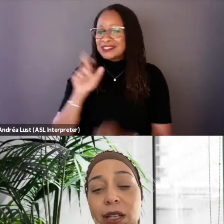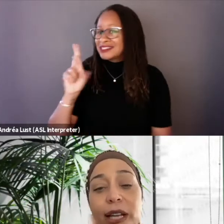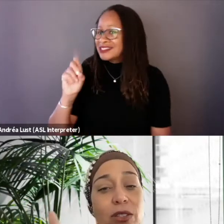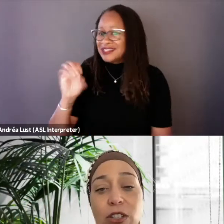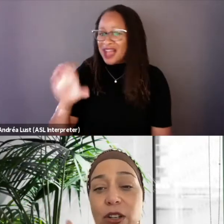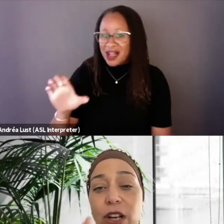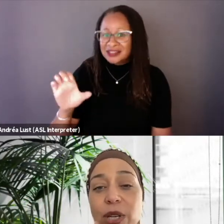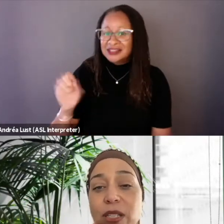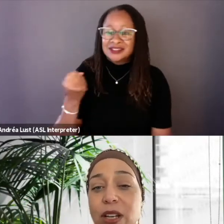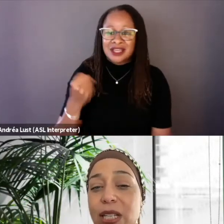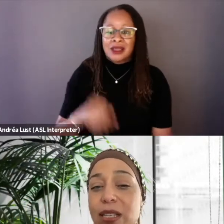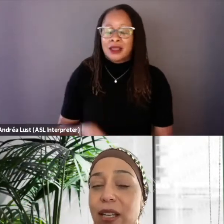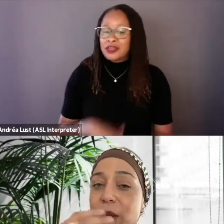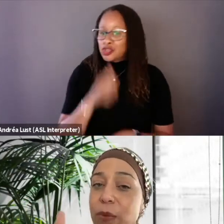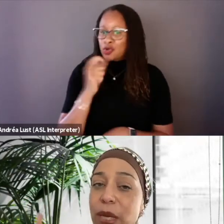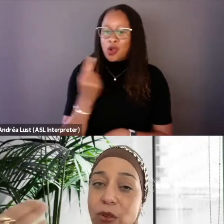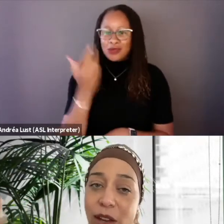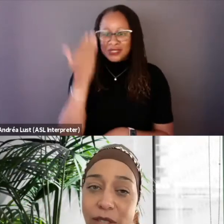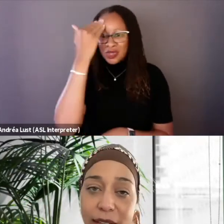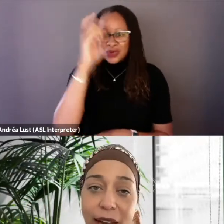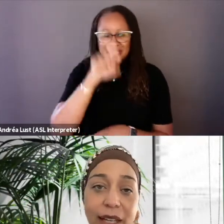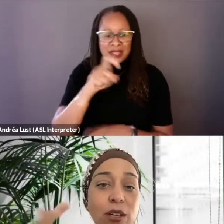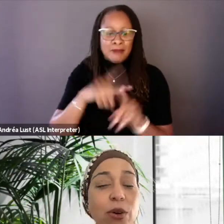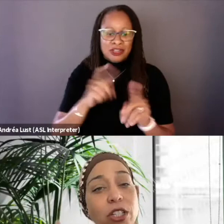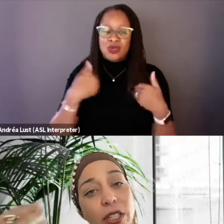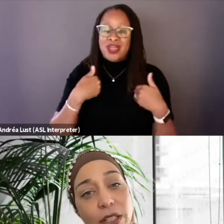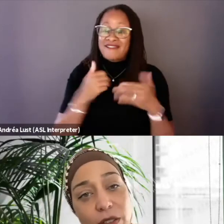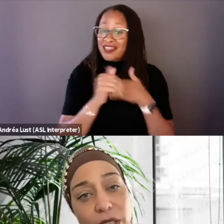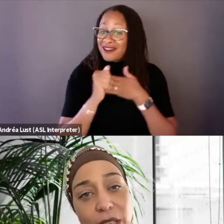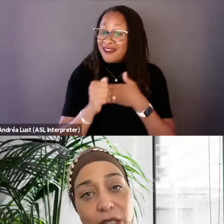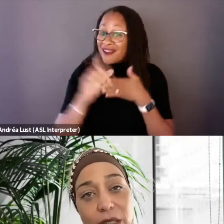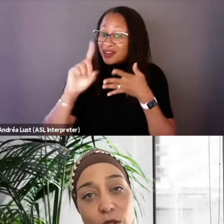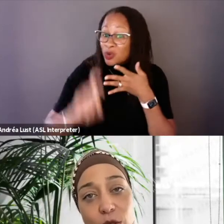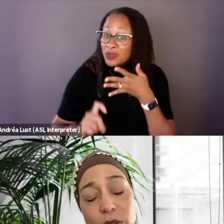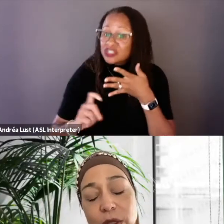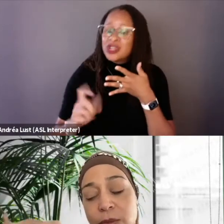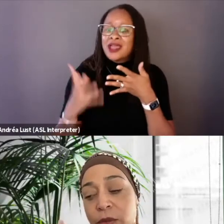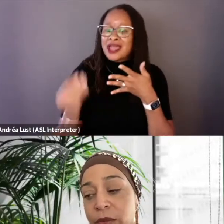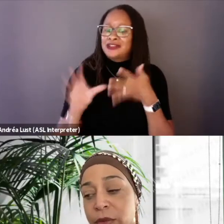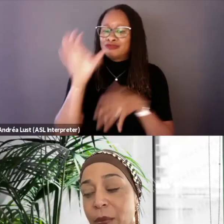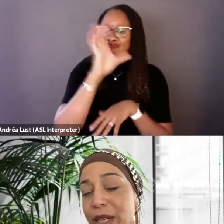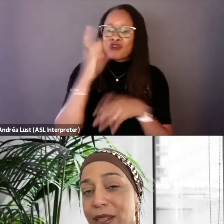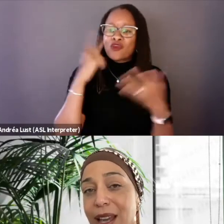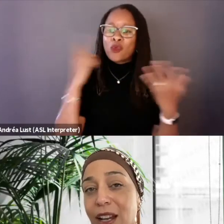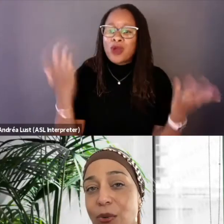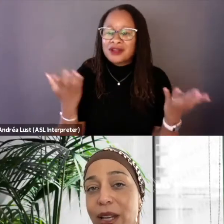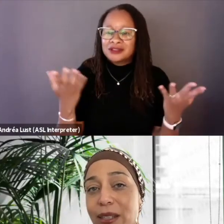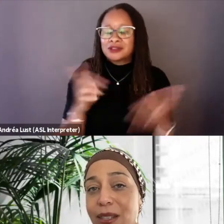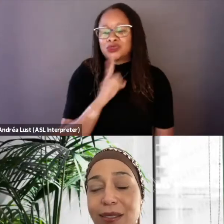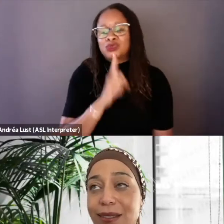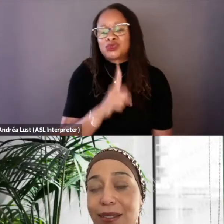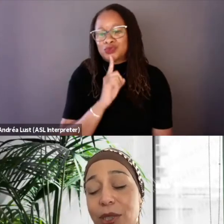like you said, you don't always know necessarily but you have that guiding question and you're seeking the truth, but it's not always well,